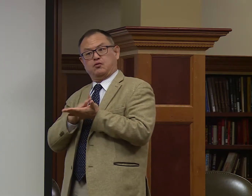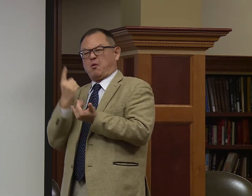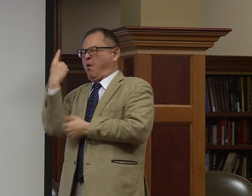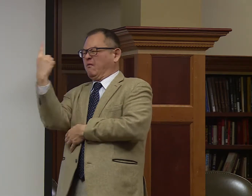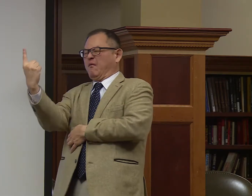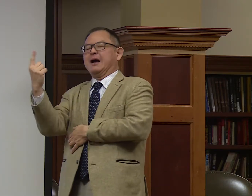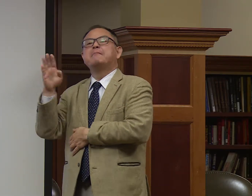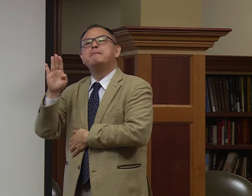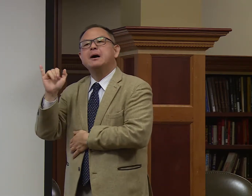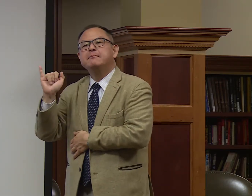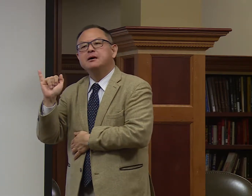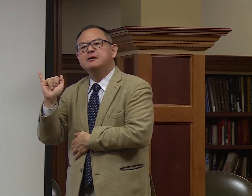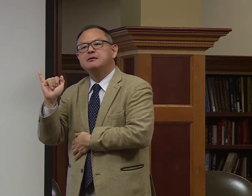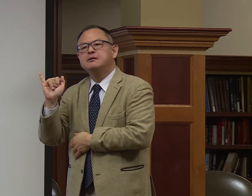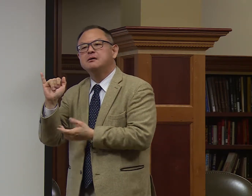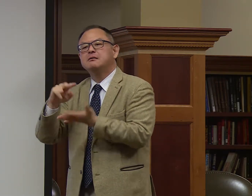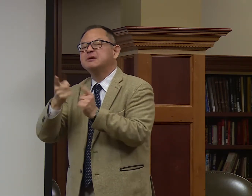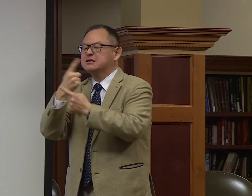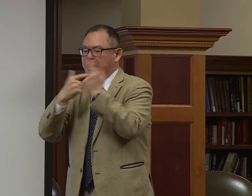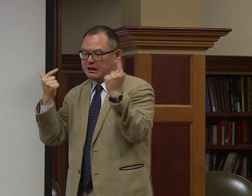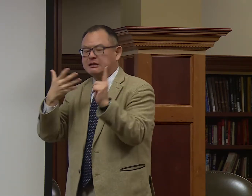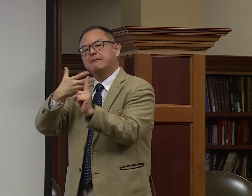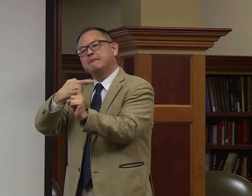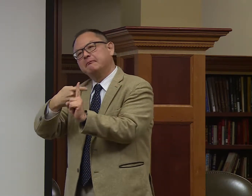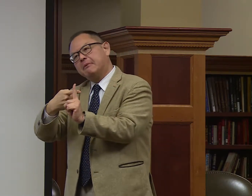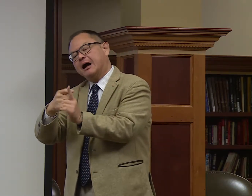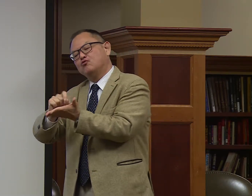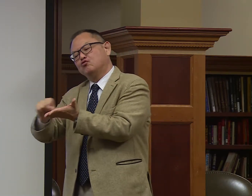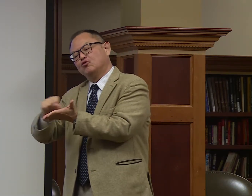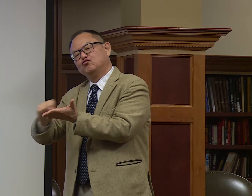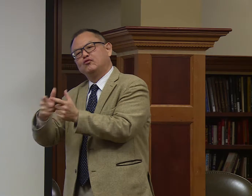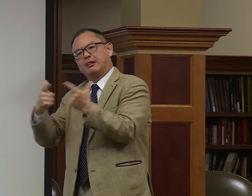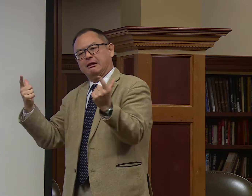that uses the Bi-Bi language model.